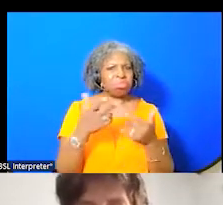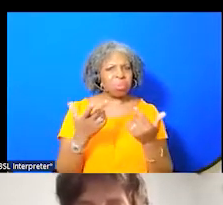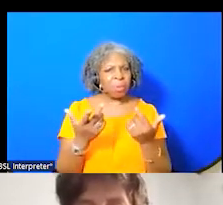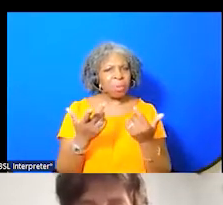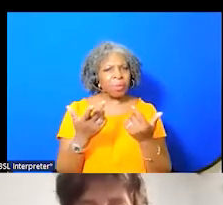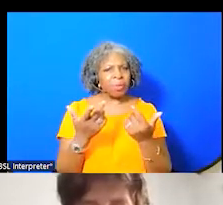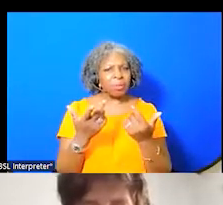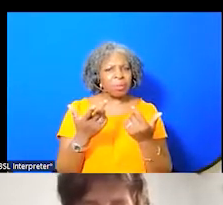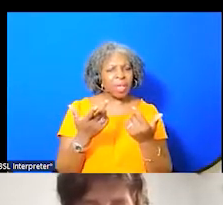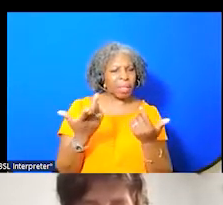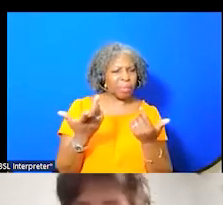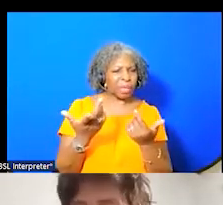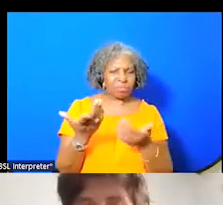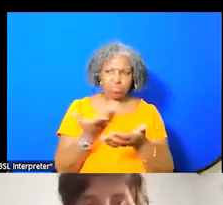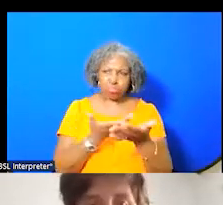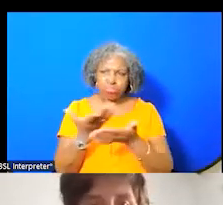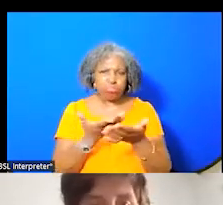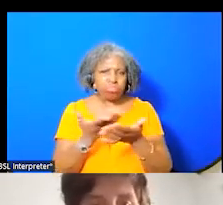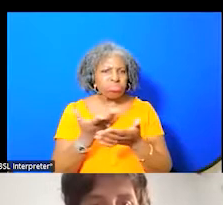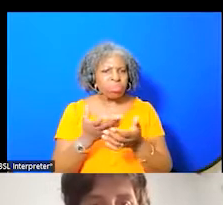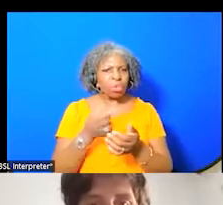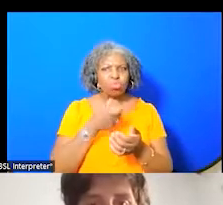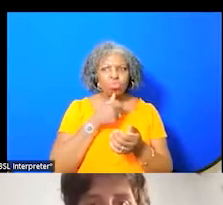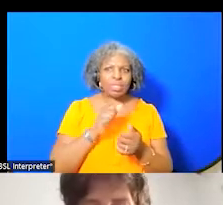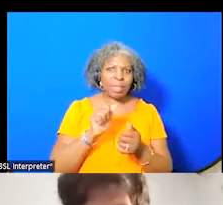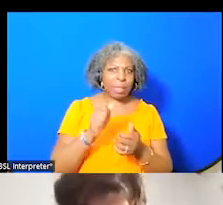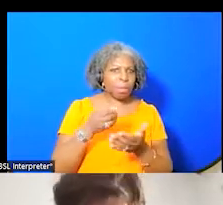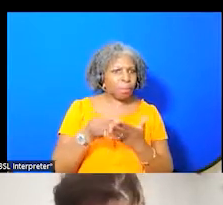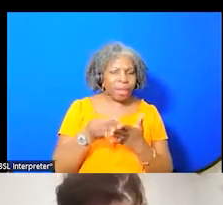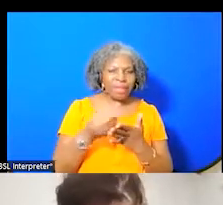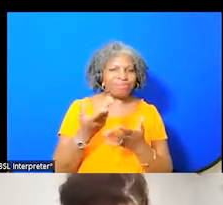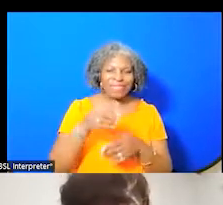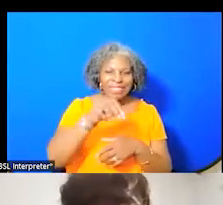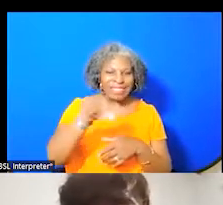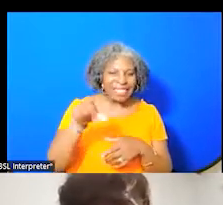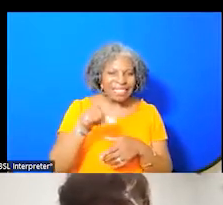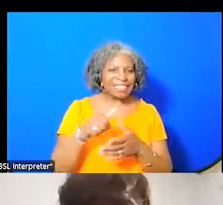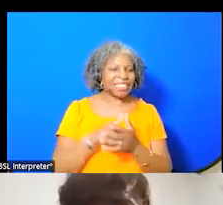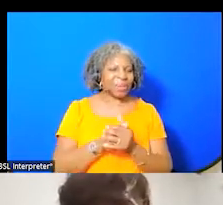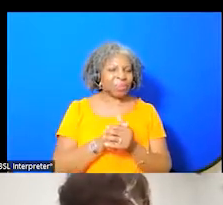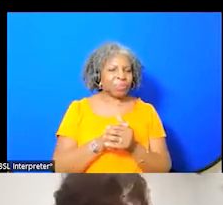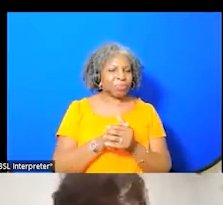bartered with their seeds essentially. And then the other part of our - the work